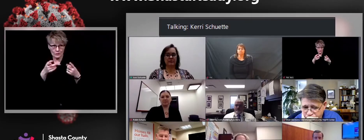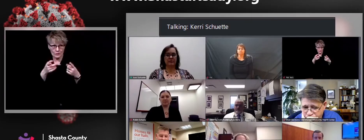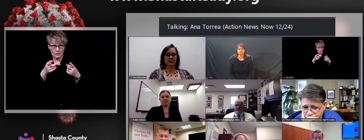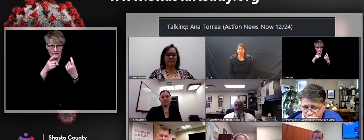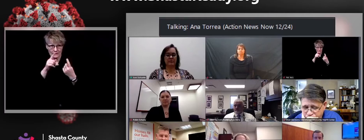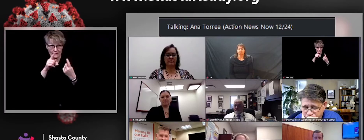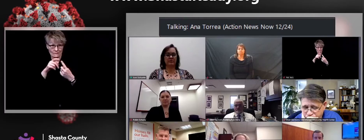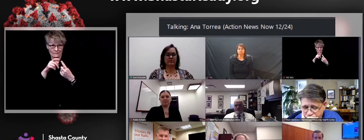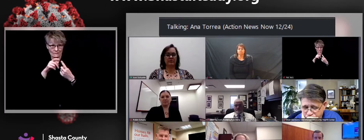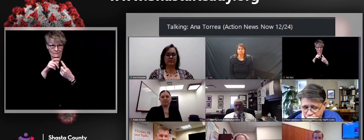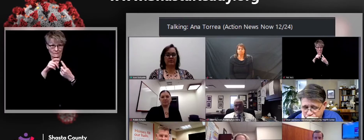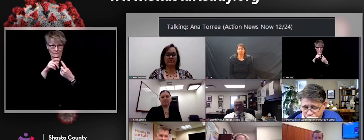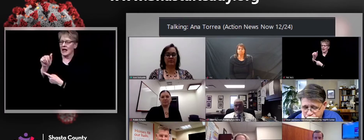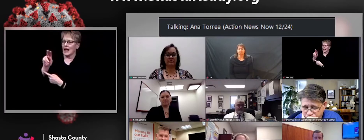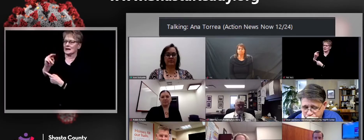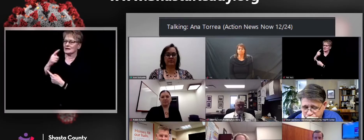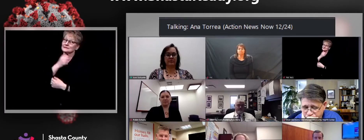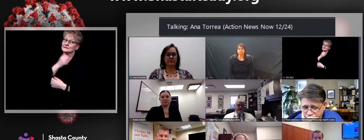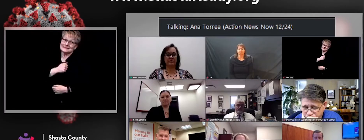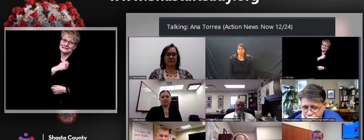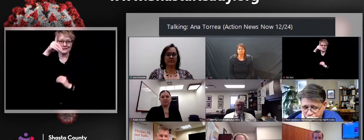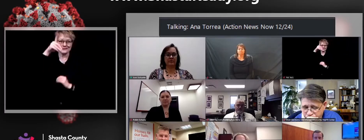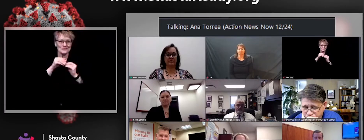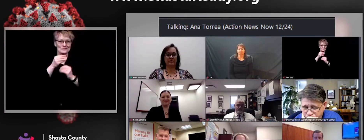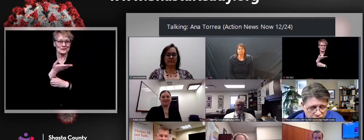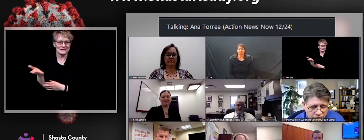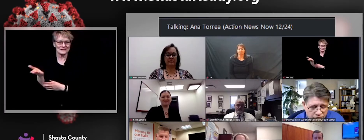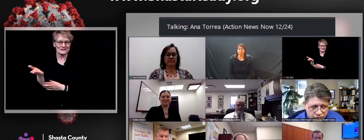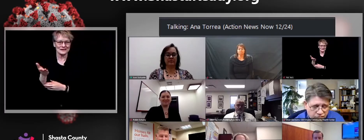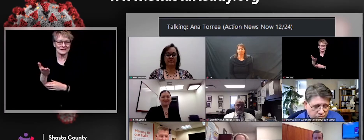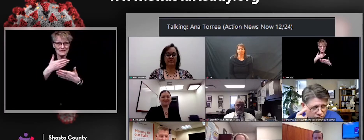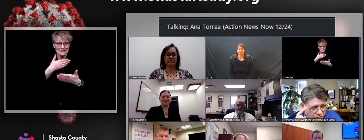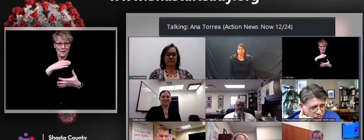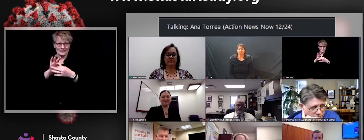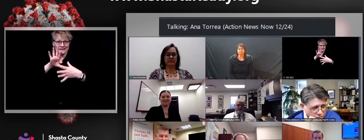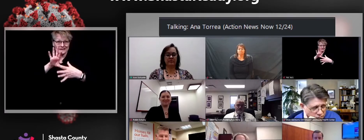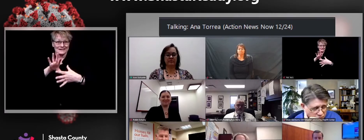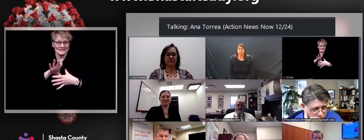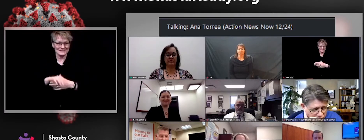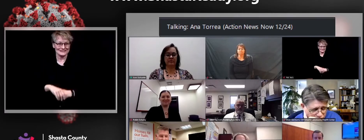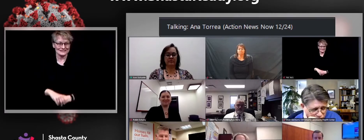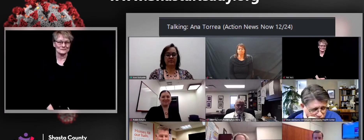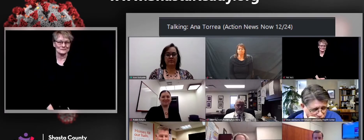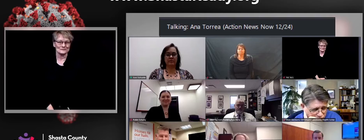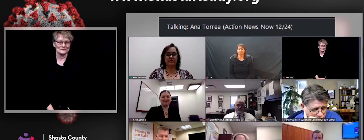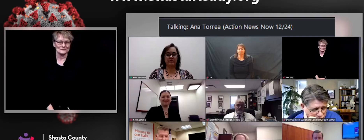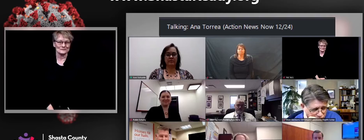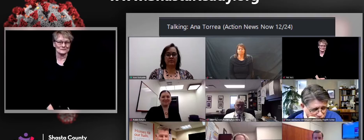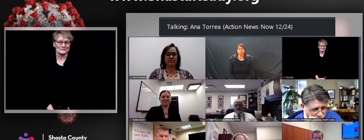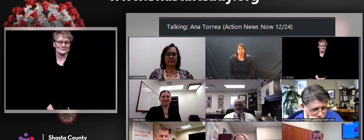one more thing before we let you guys go. This was for a Robin. Robin, you were talking about